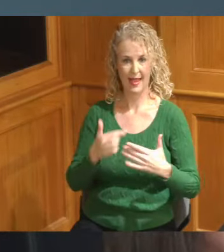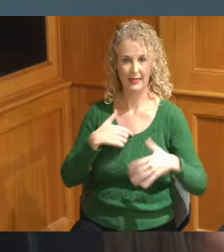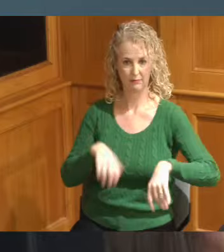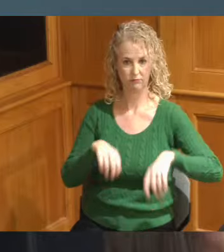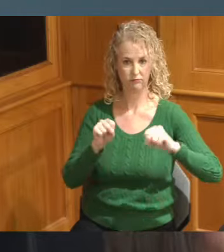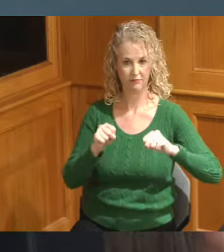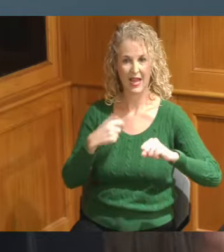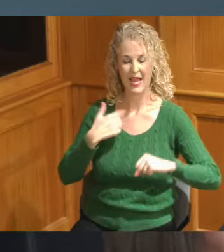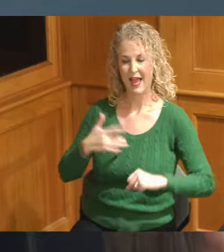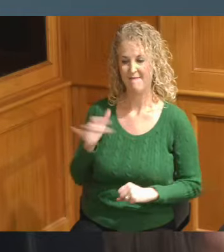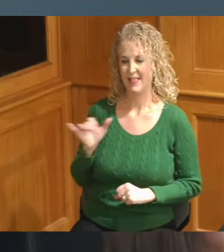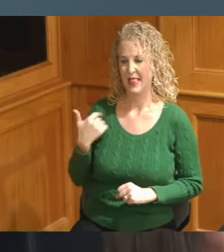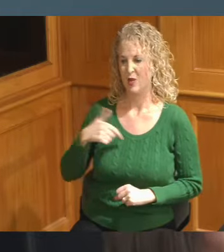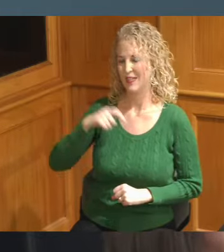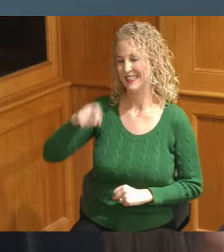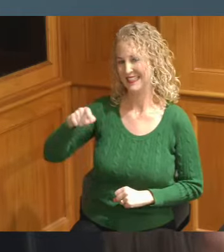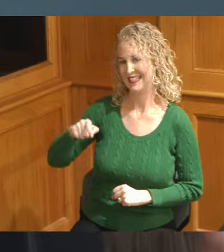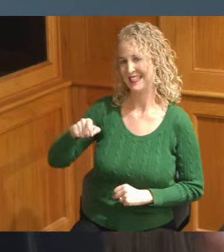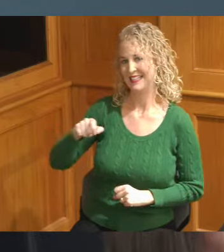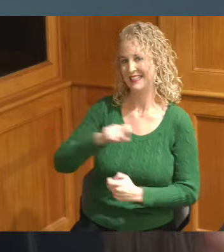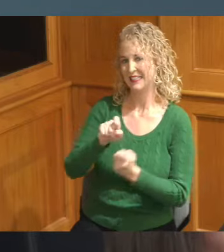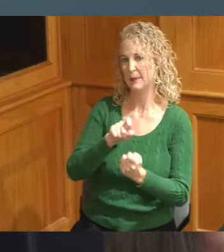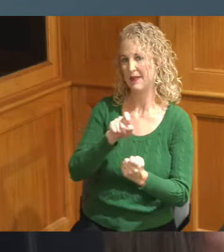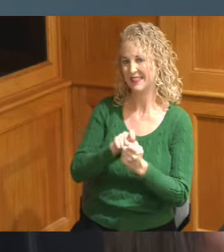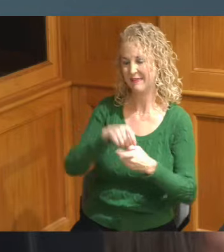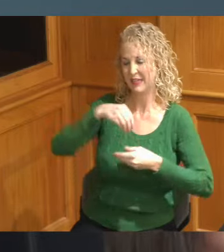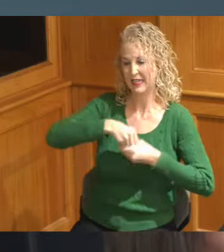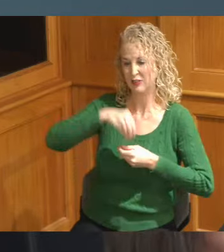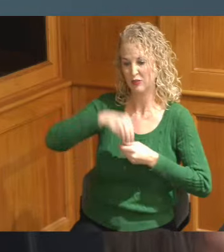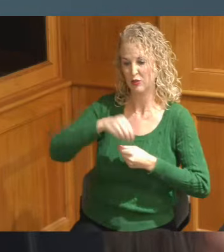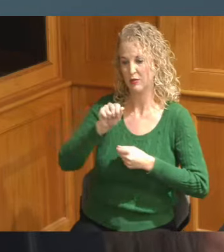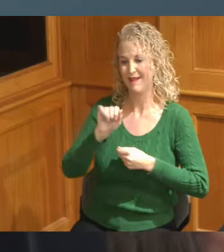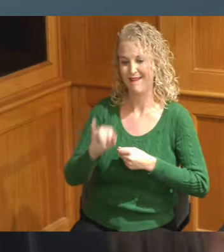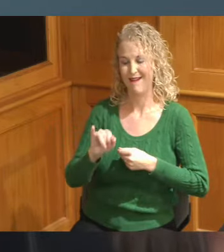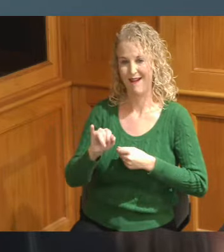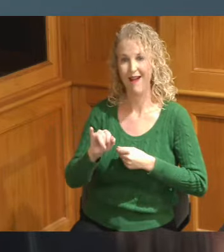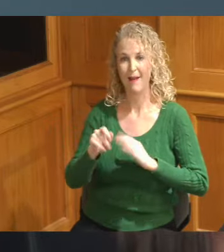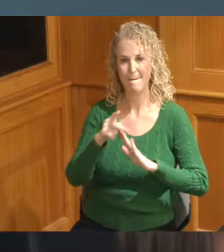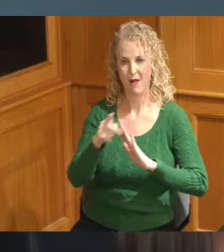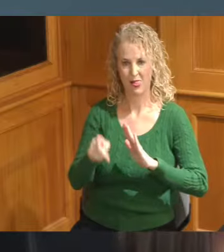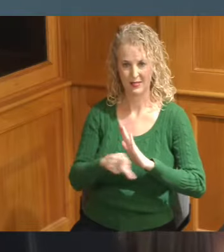and procedures as it relates to internally how we can use it, what it can be used for. So,